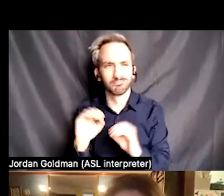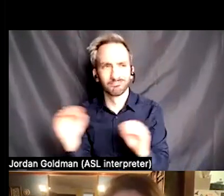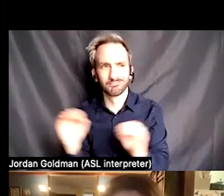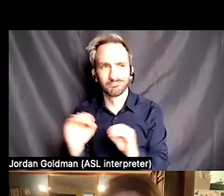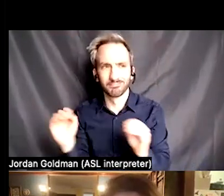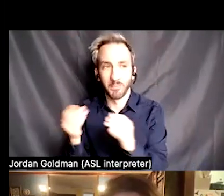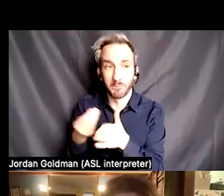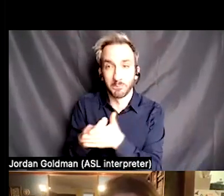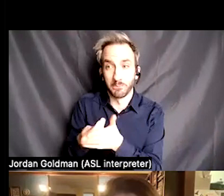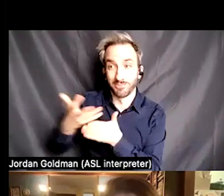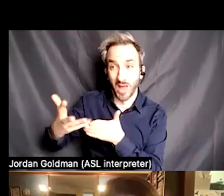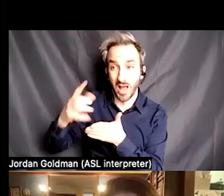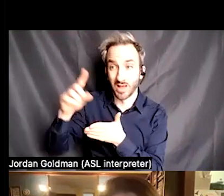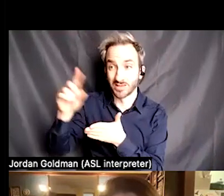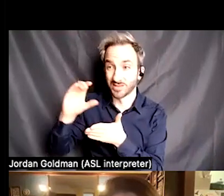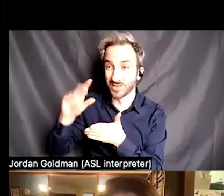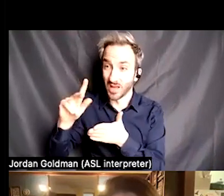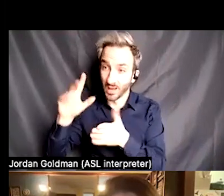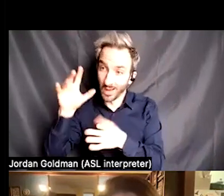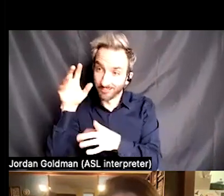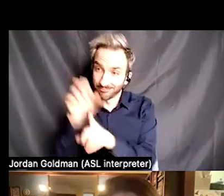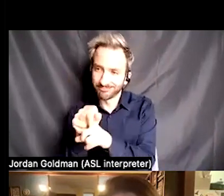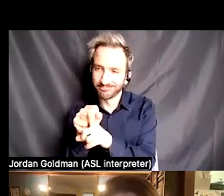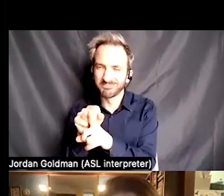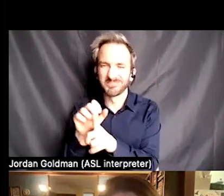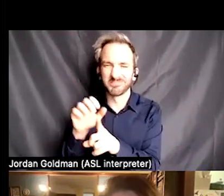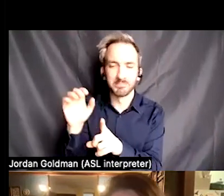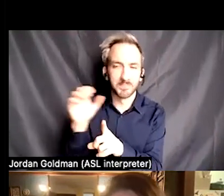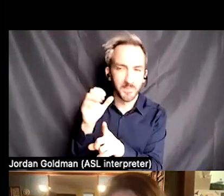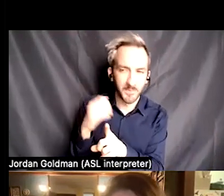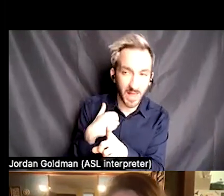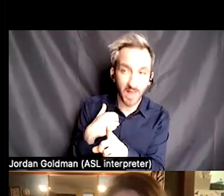uptrend of gift product that is related to travel, we're still seeing trends.